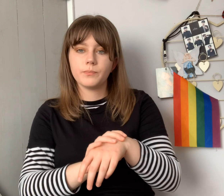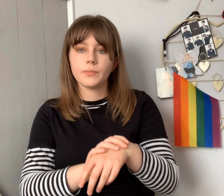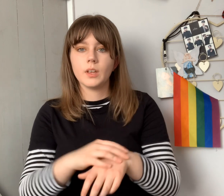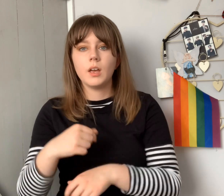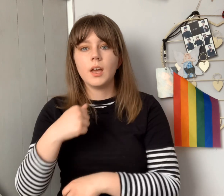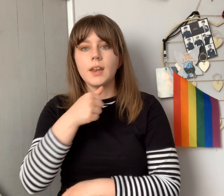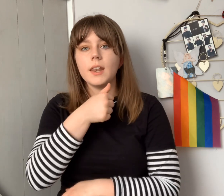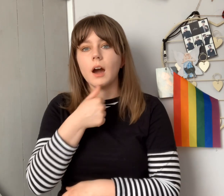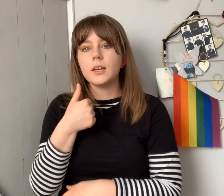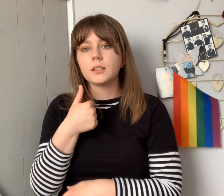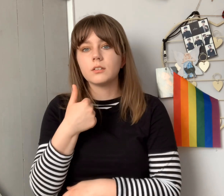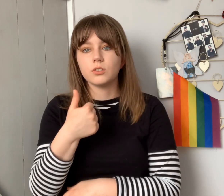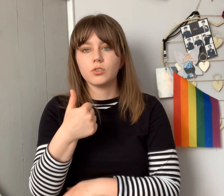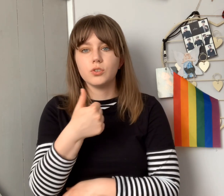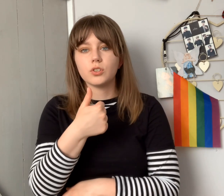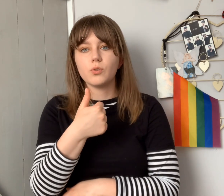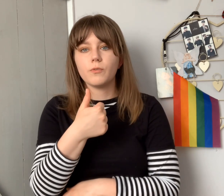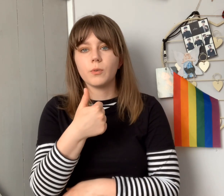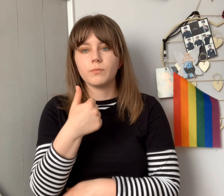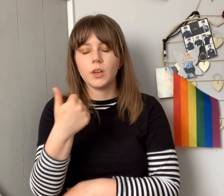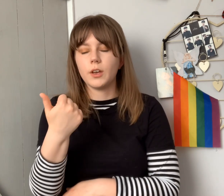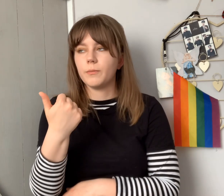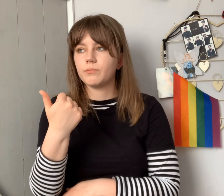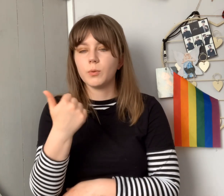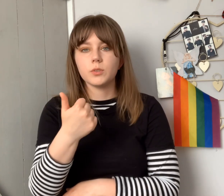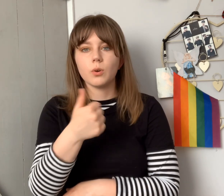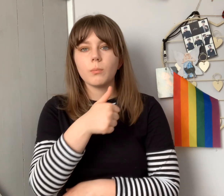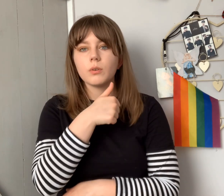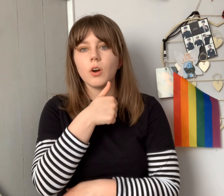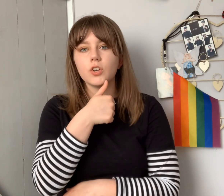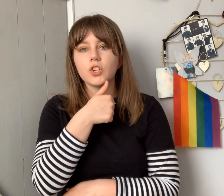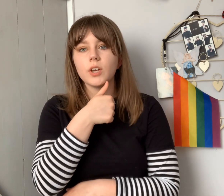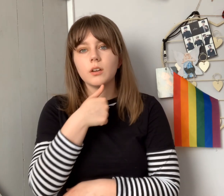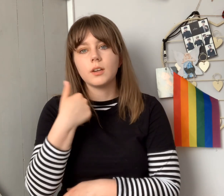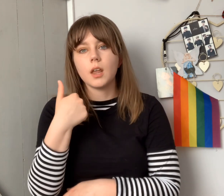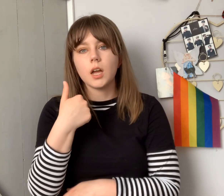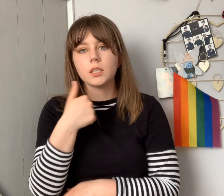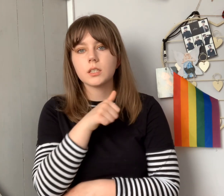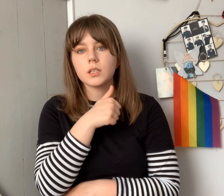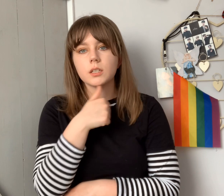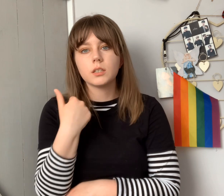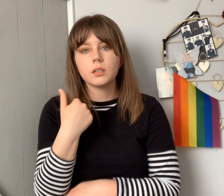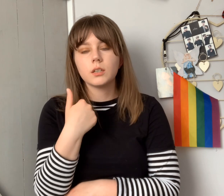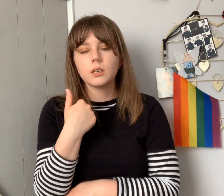"Nice" so use a good thum- use a thumbs up "Nice"